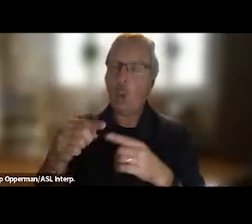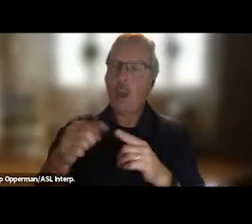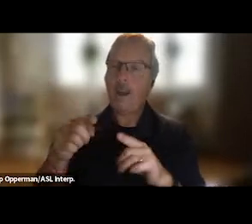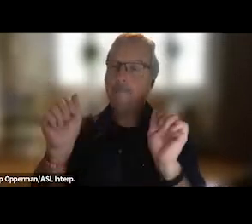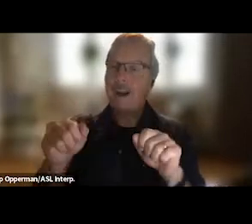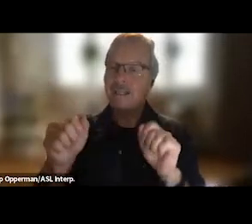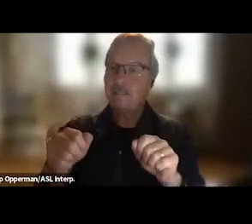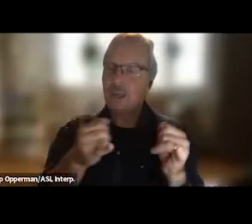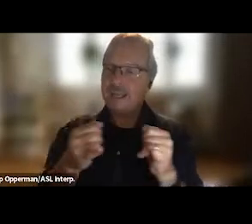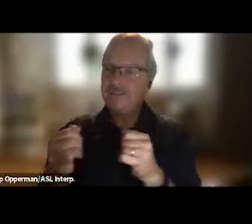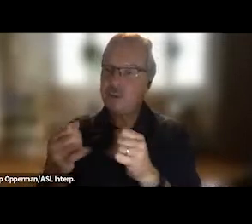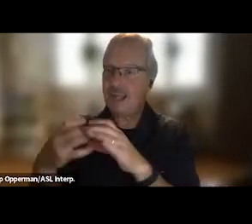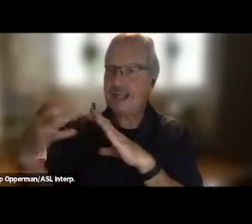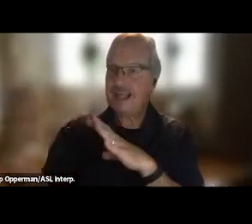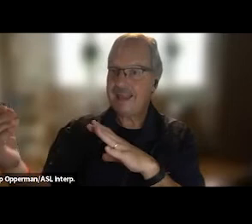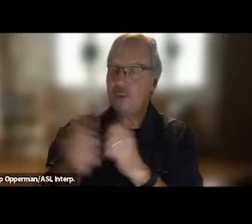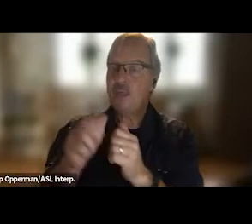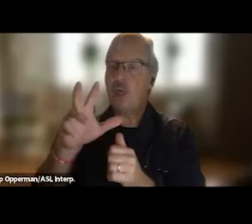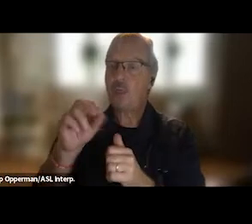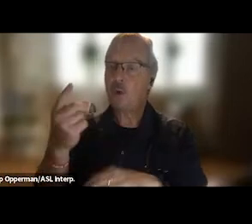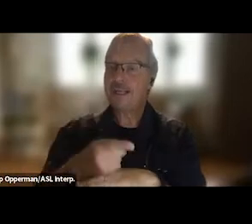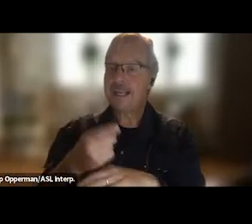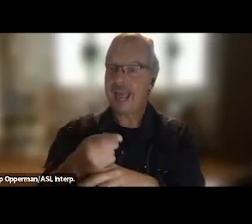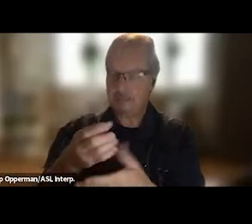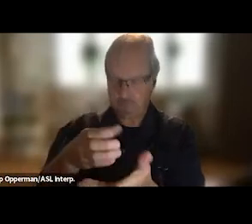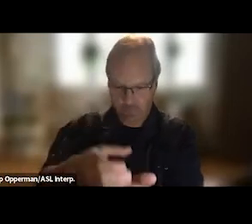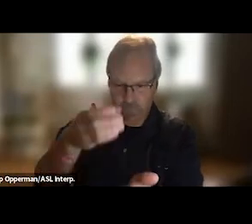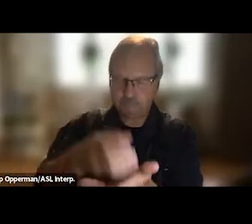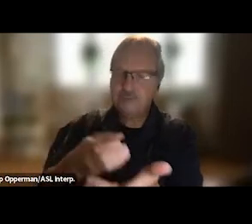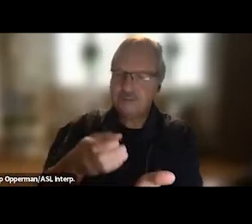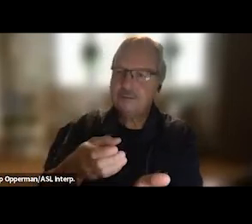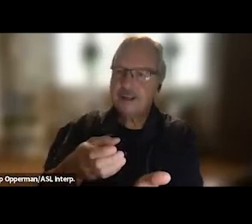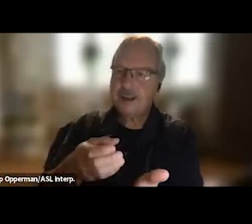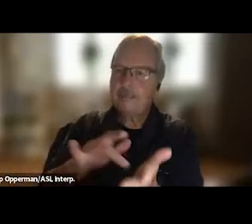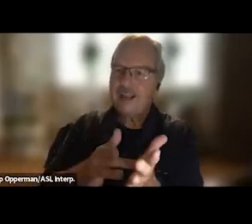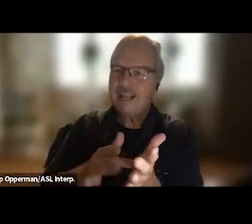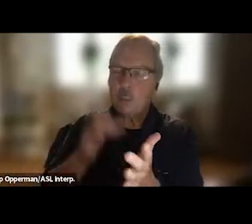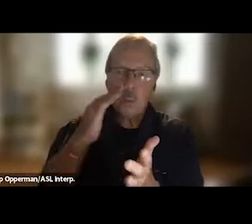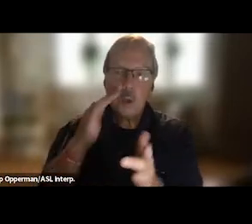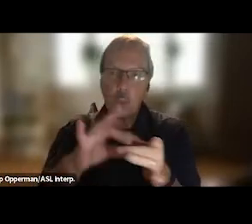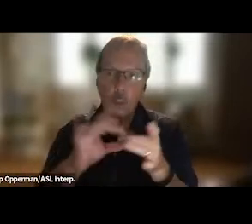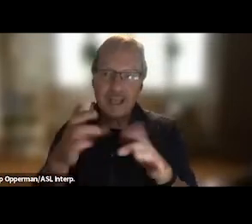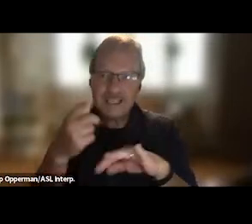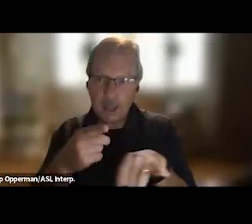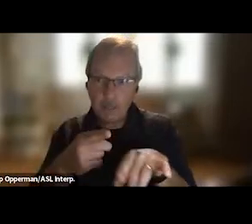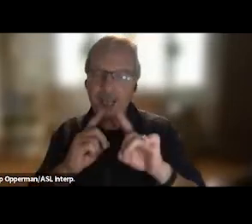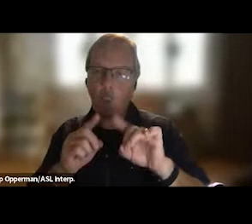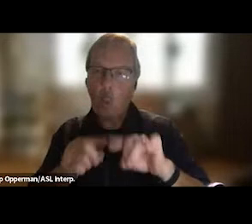individuals leave with a 30 day supply of medication. When we know the release date of an individual, we are able to order the medication in advance,